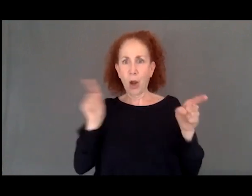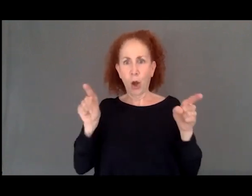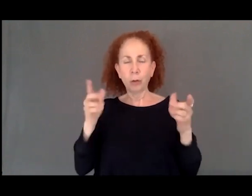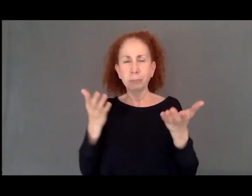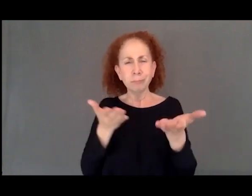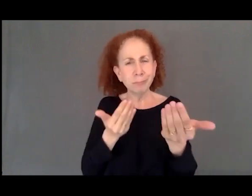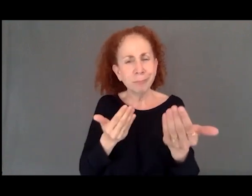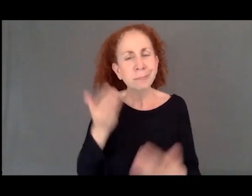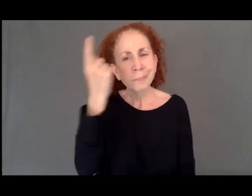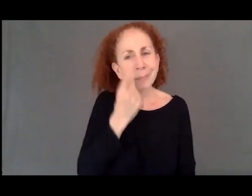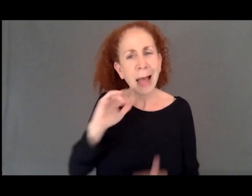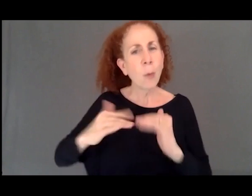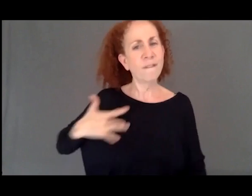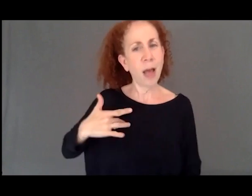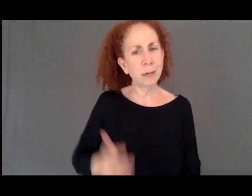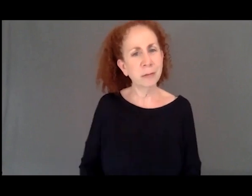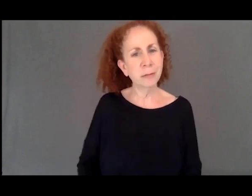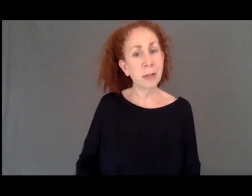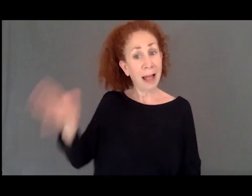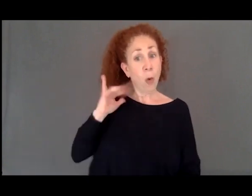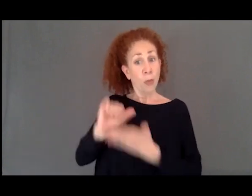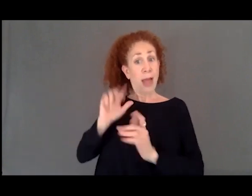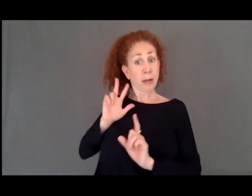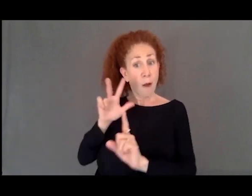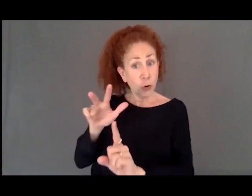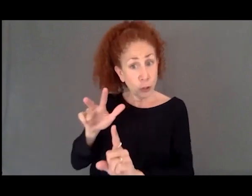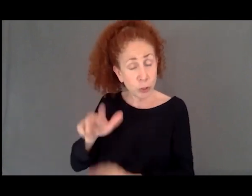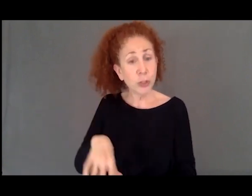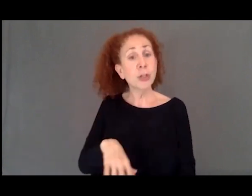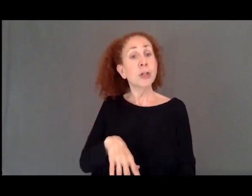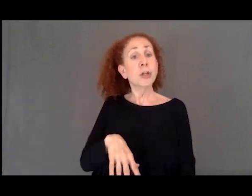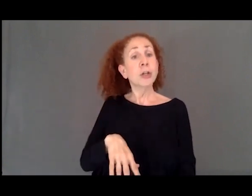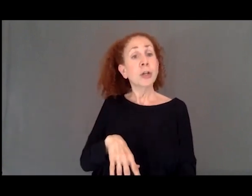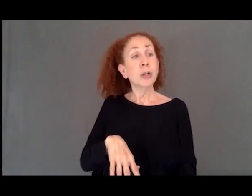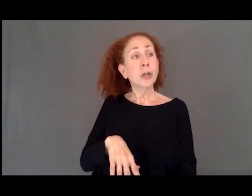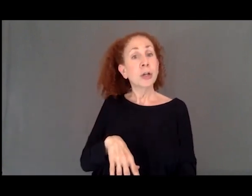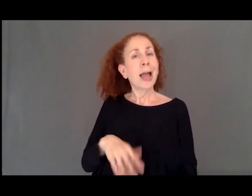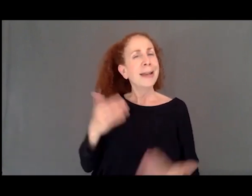So I wondered how you felt then with that coverage. And then there's a very different response